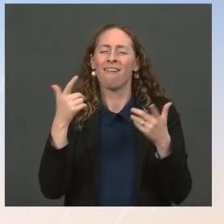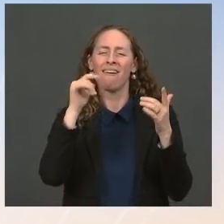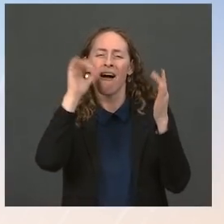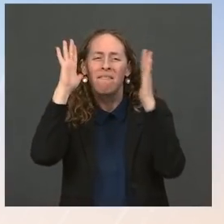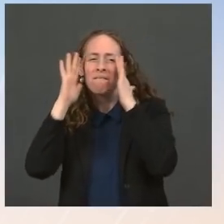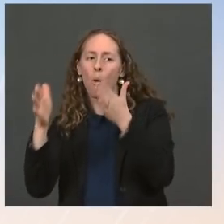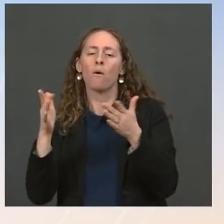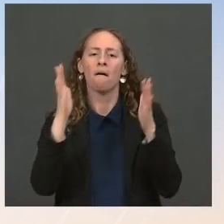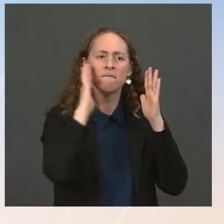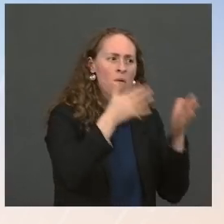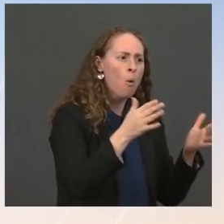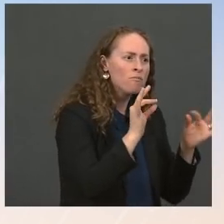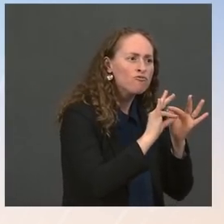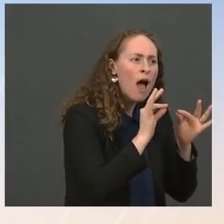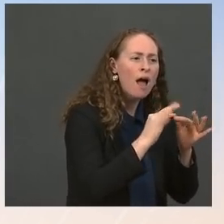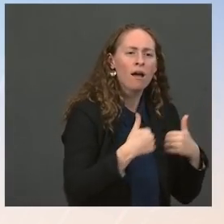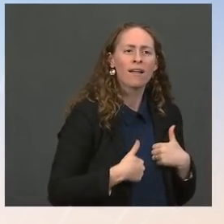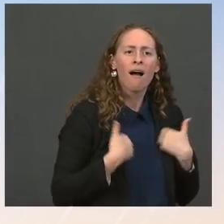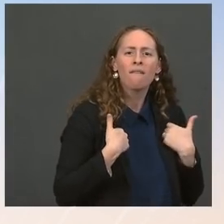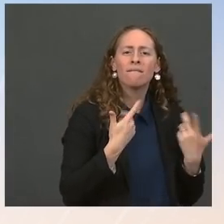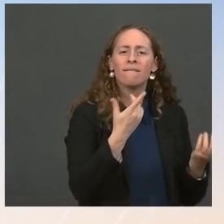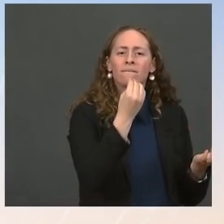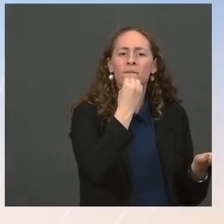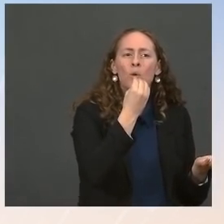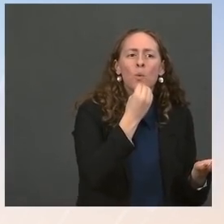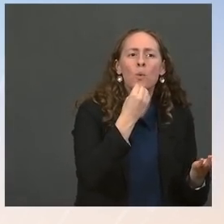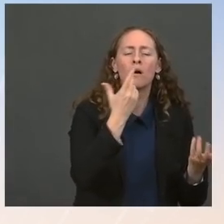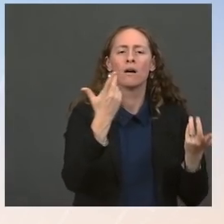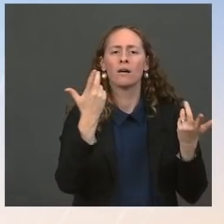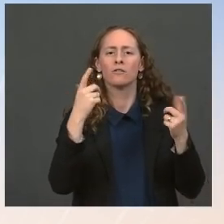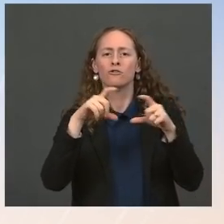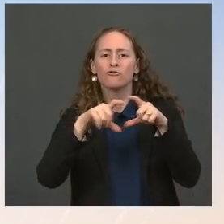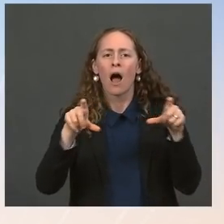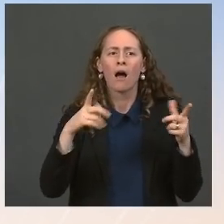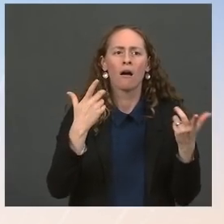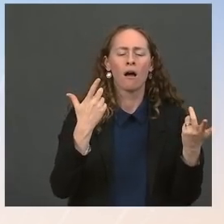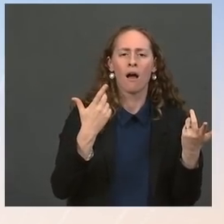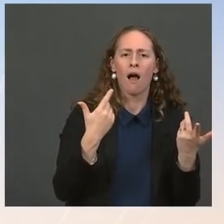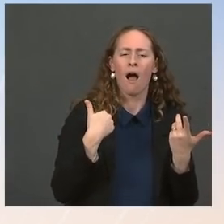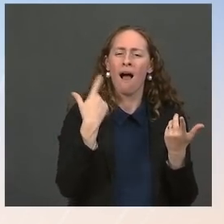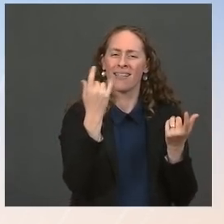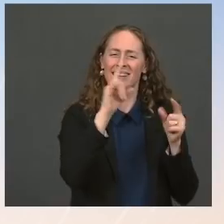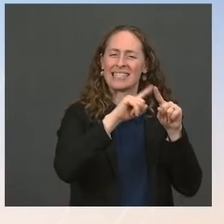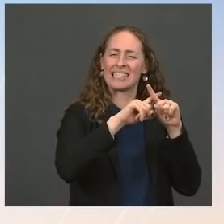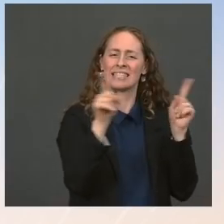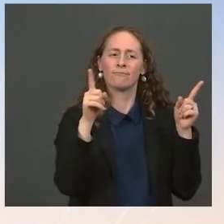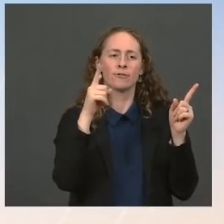They're focused on what their checkbook looks like. And we've been working to address each of those issues in the supply chain